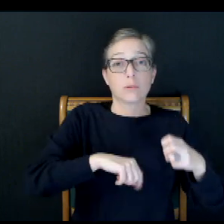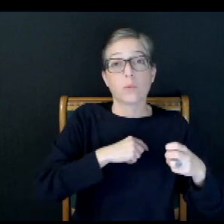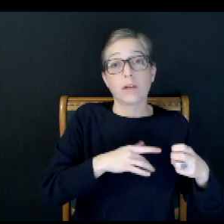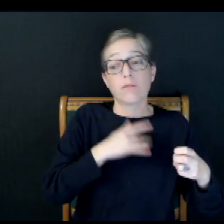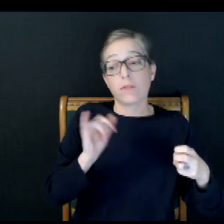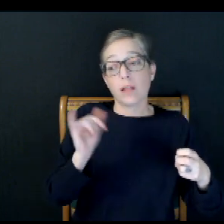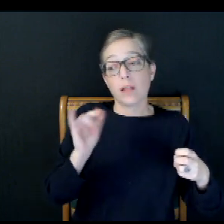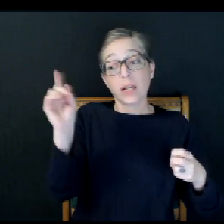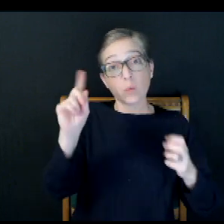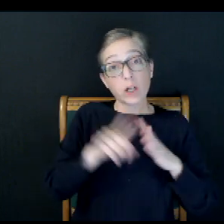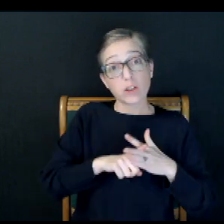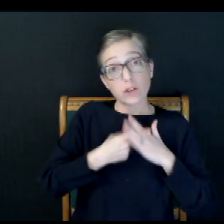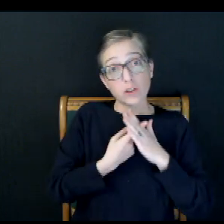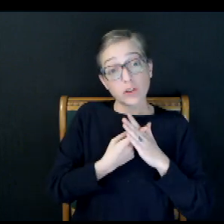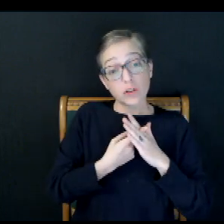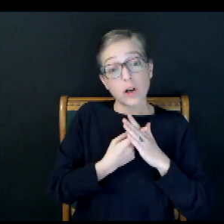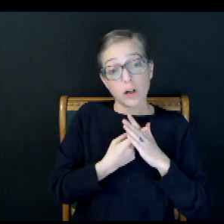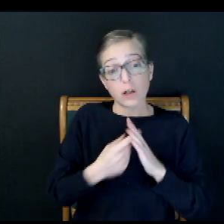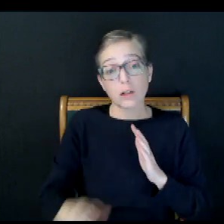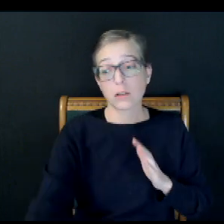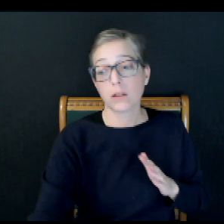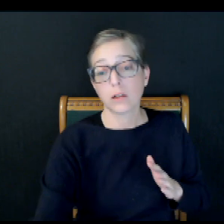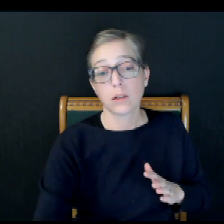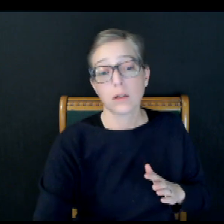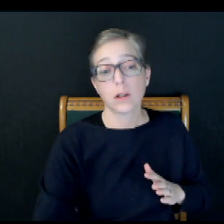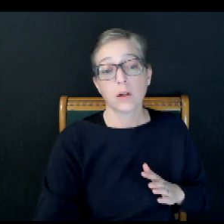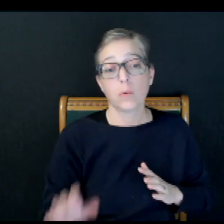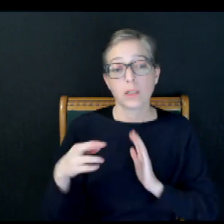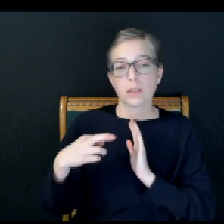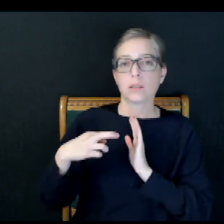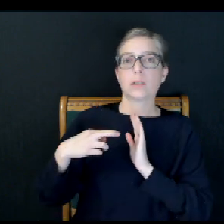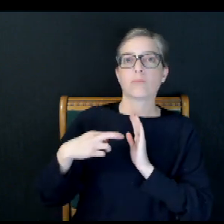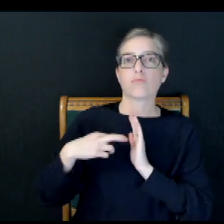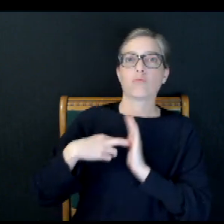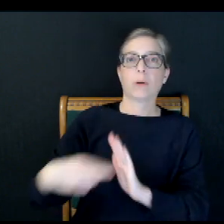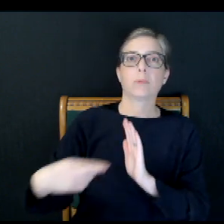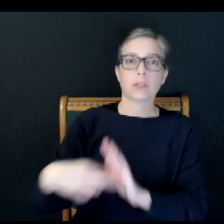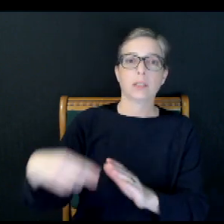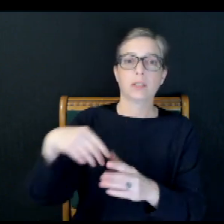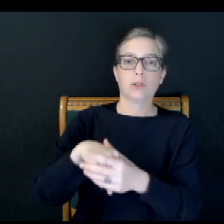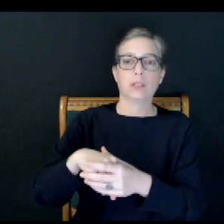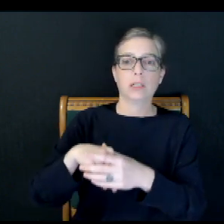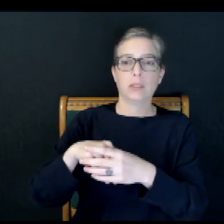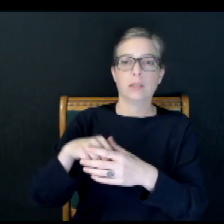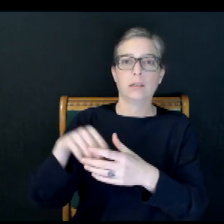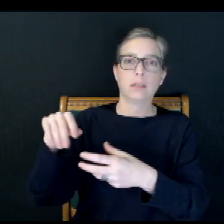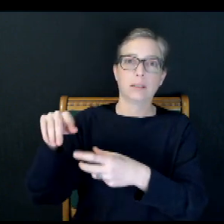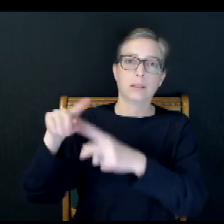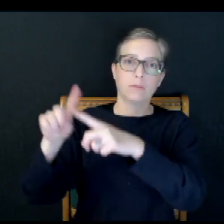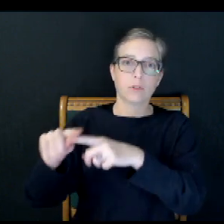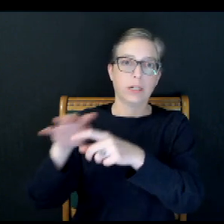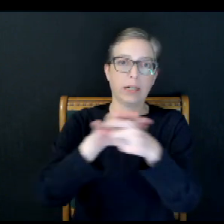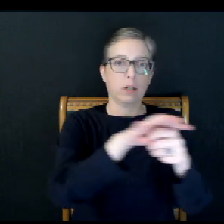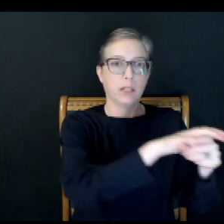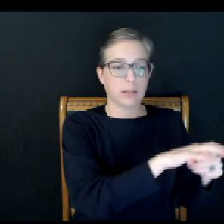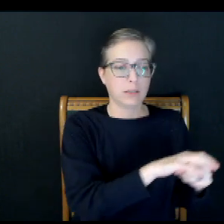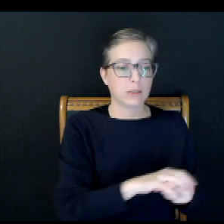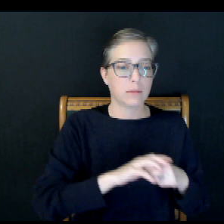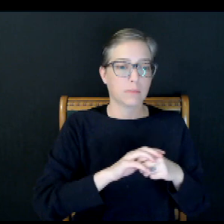We did our stakeholder engagement around this representation piece. Next slide, we worked